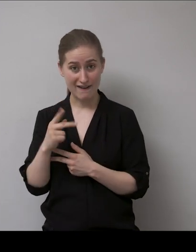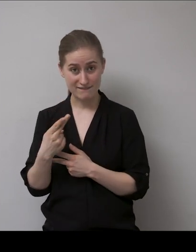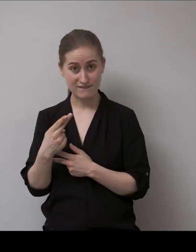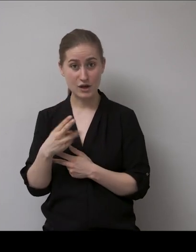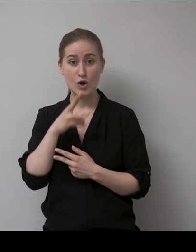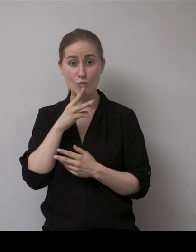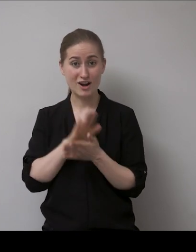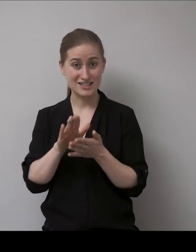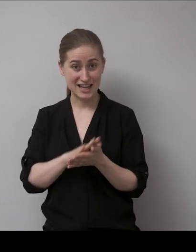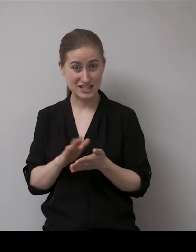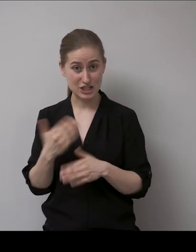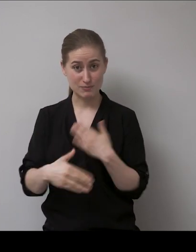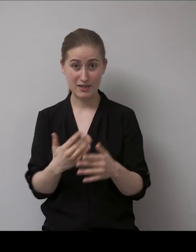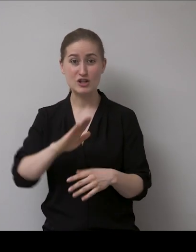all came about during this time.